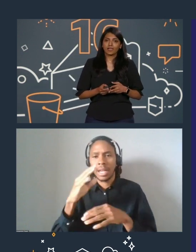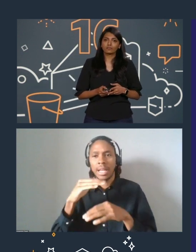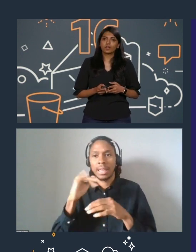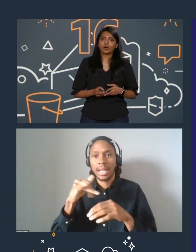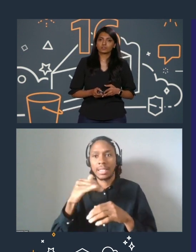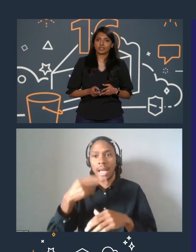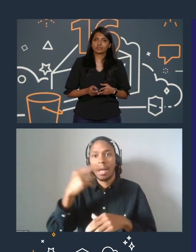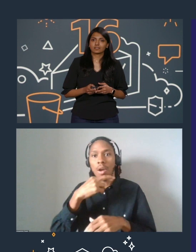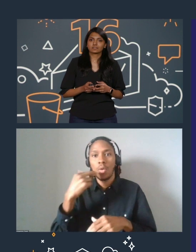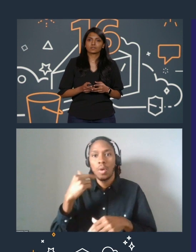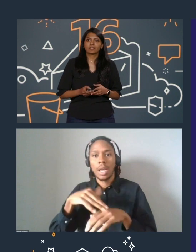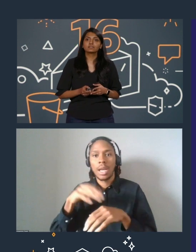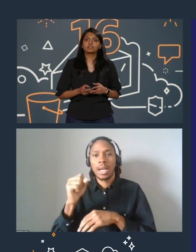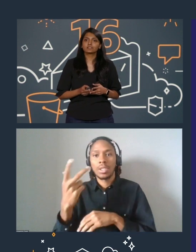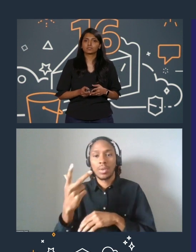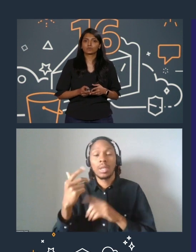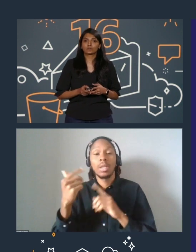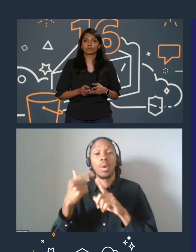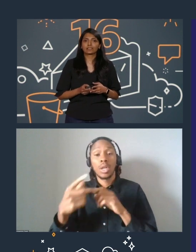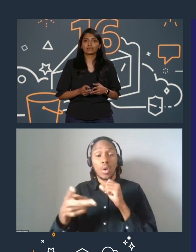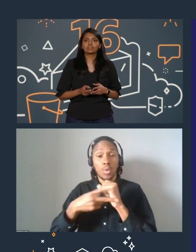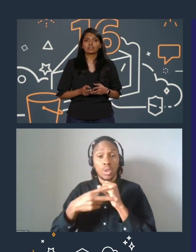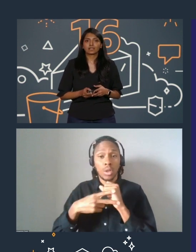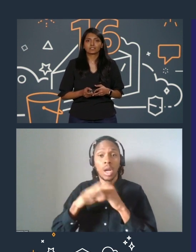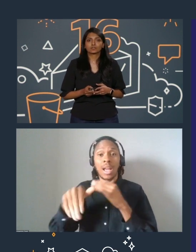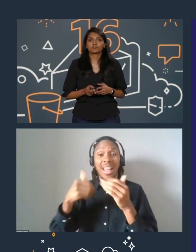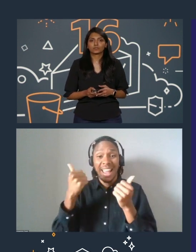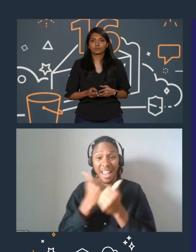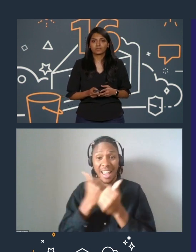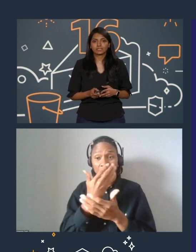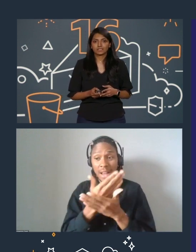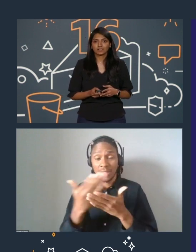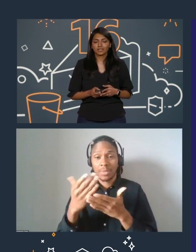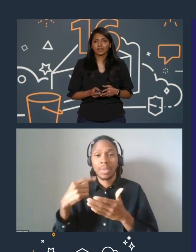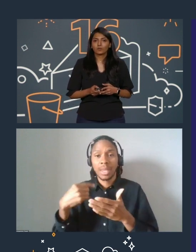every object is redundantly stored with 11 lines of durability.